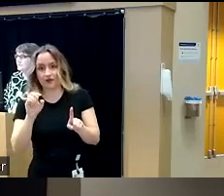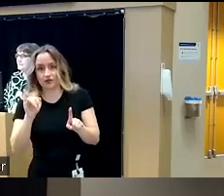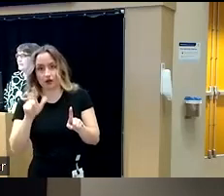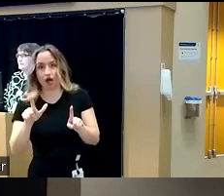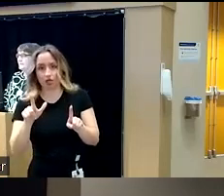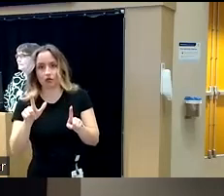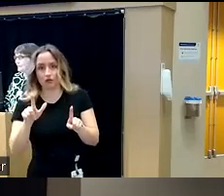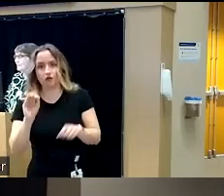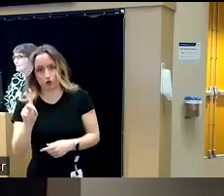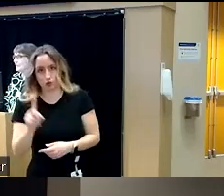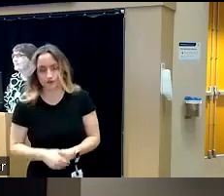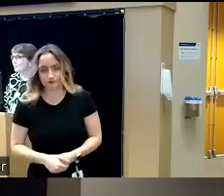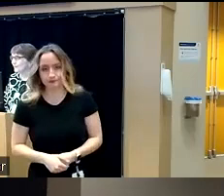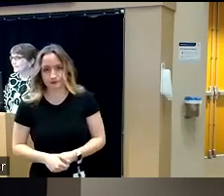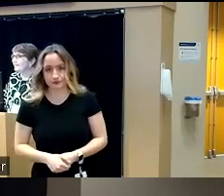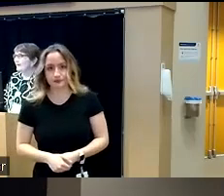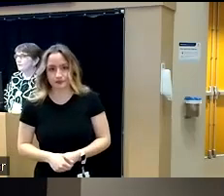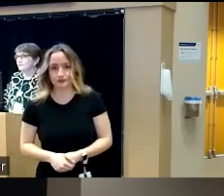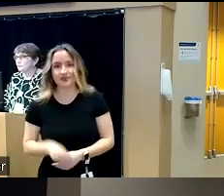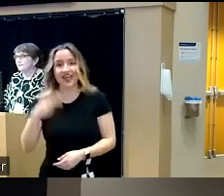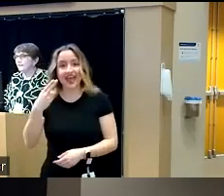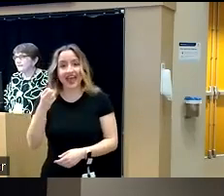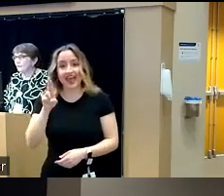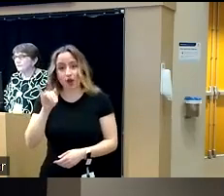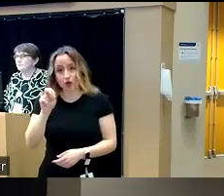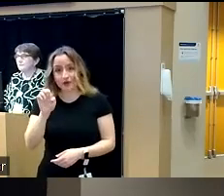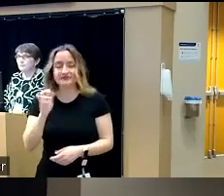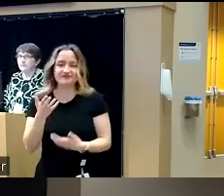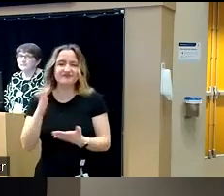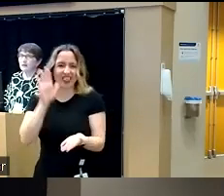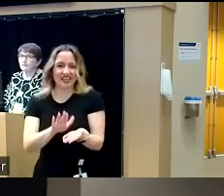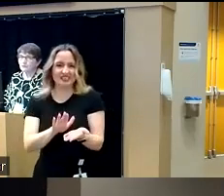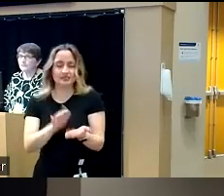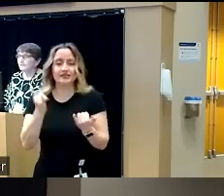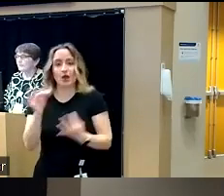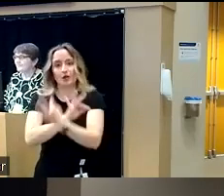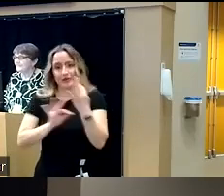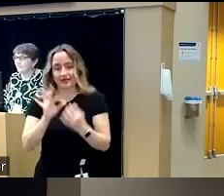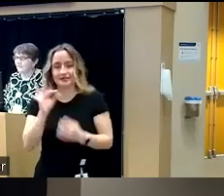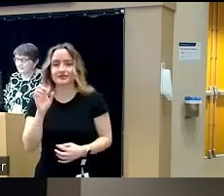there's very little heroin out on the street anymore it's been replaced by mostly Fentanyl